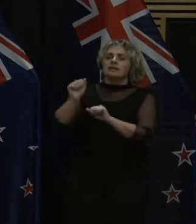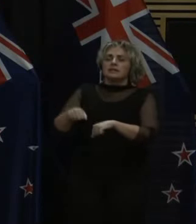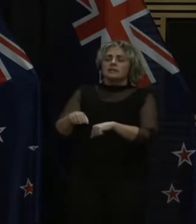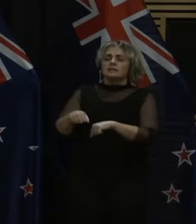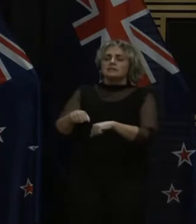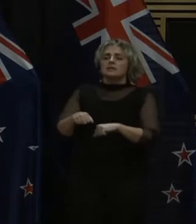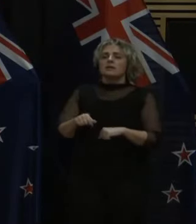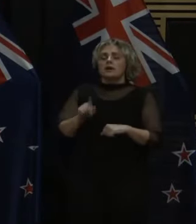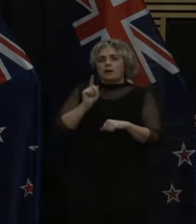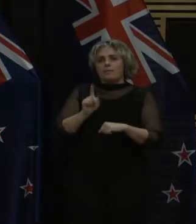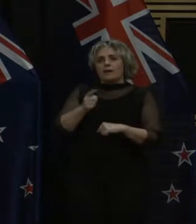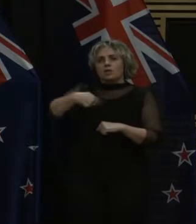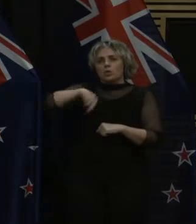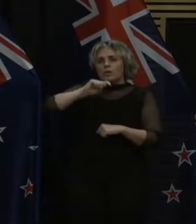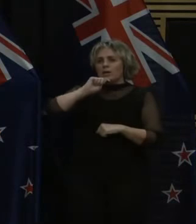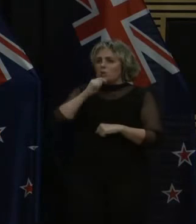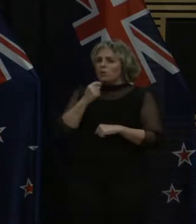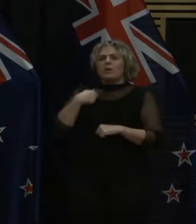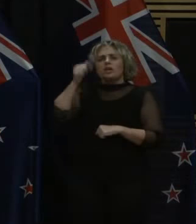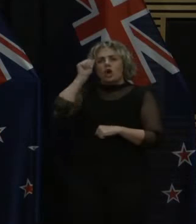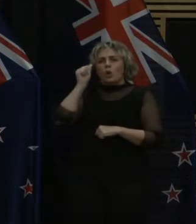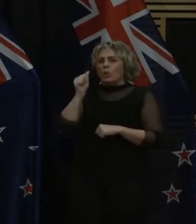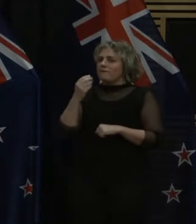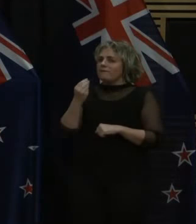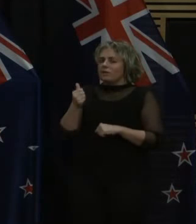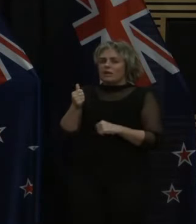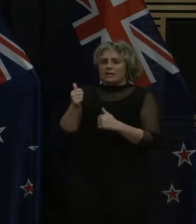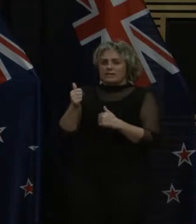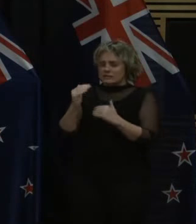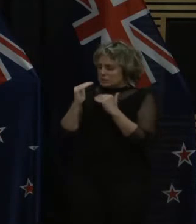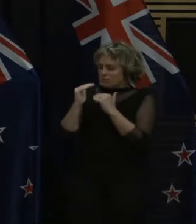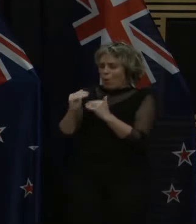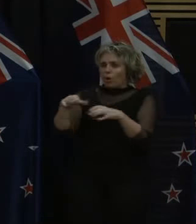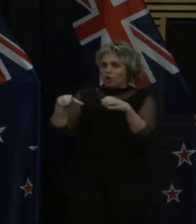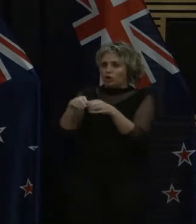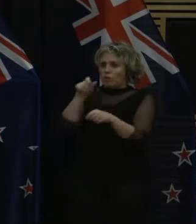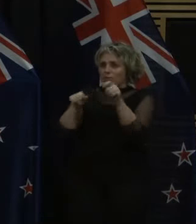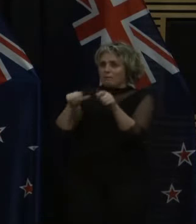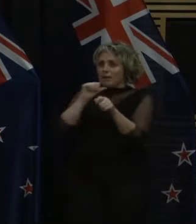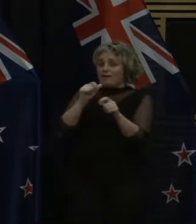for people coming in at the